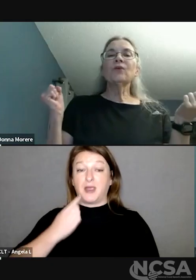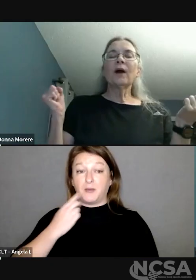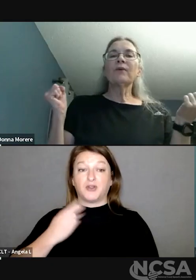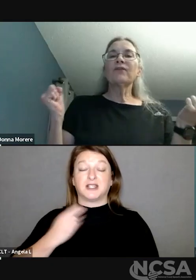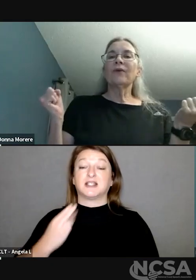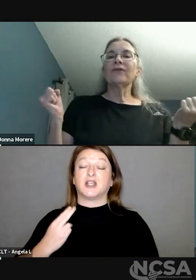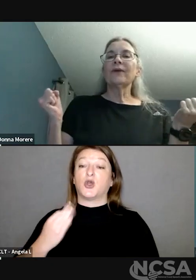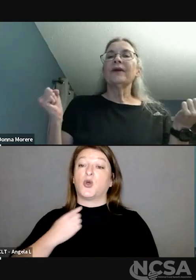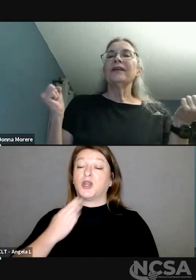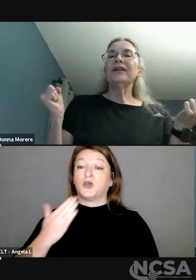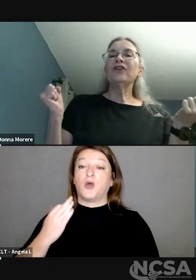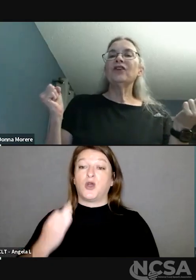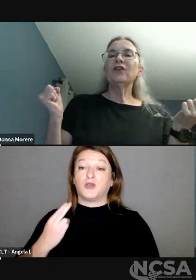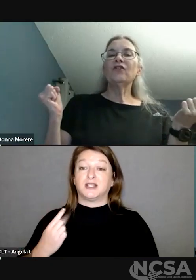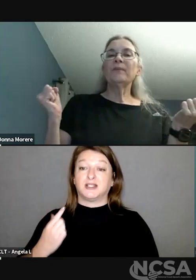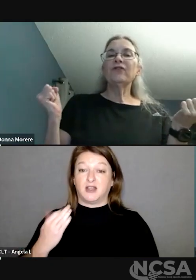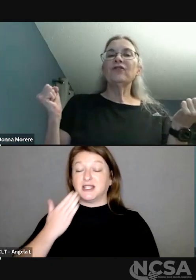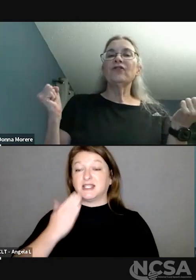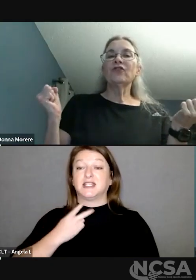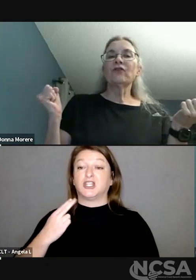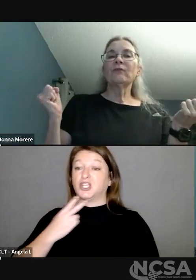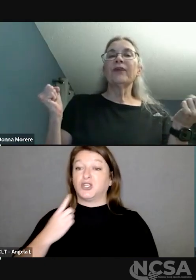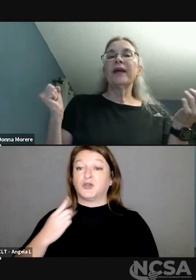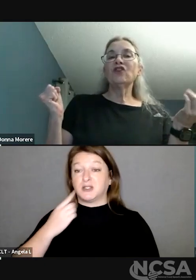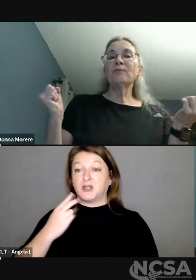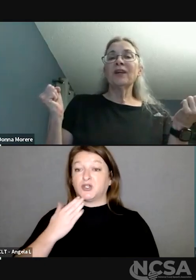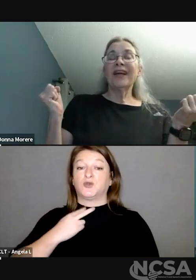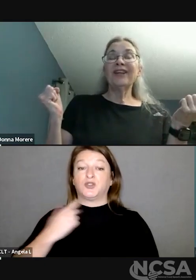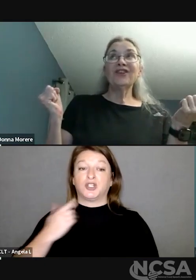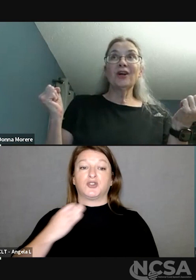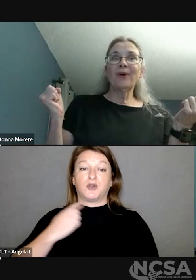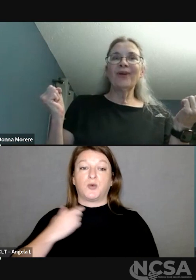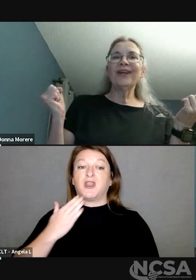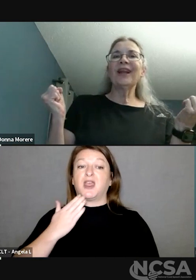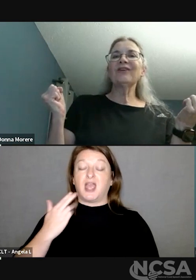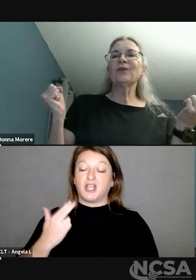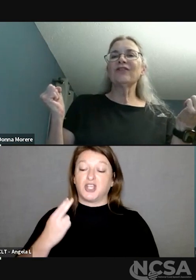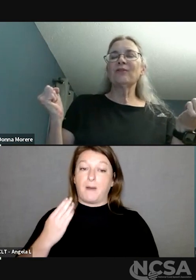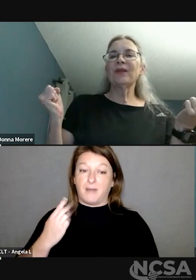"According to our results, teaching Cued Speech to children with educable intellectual disability